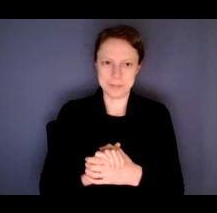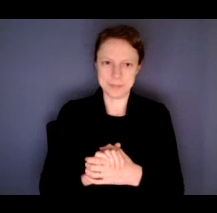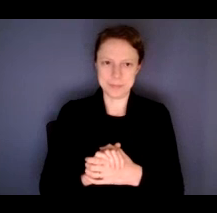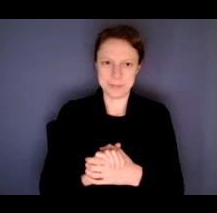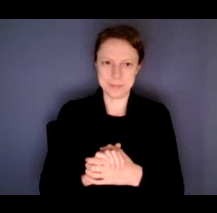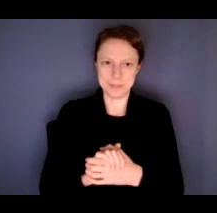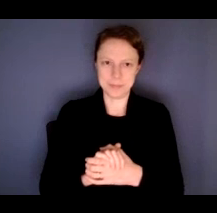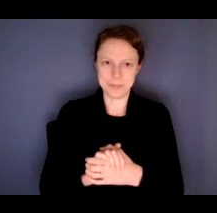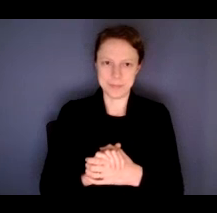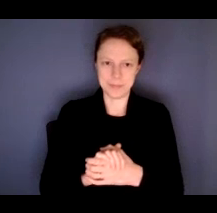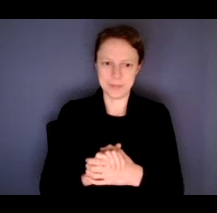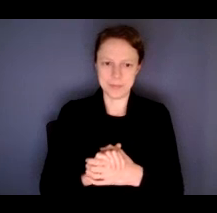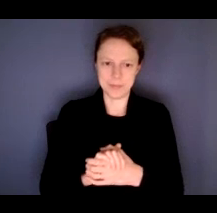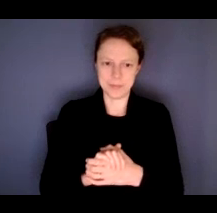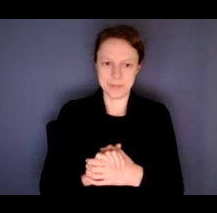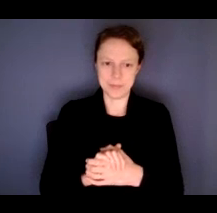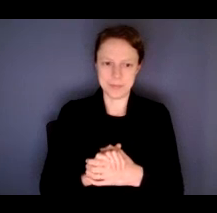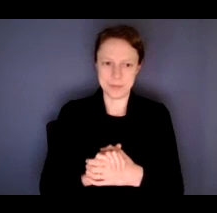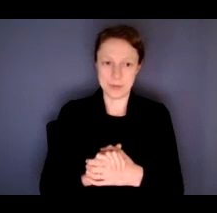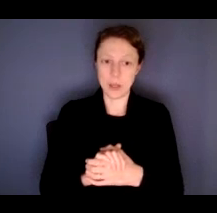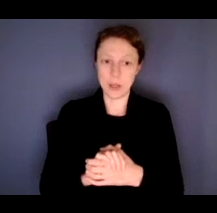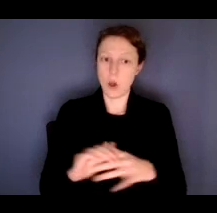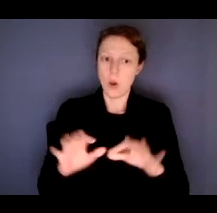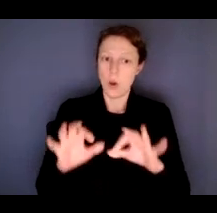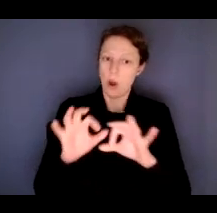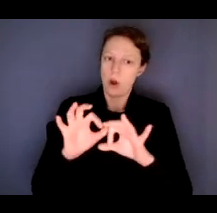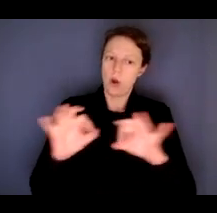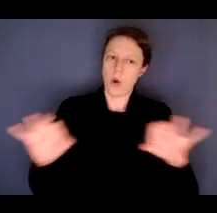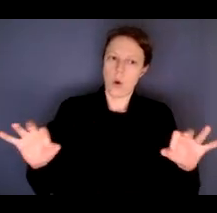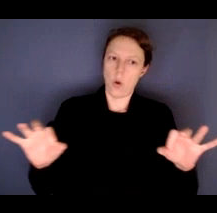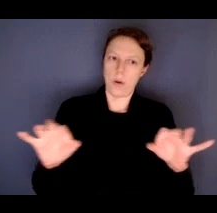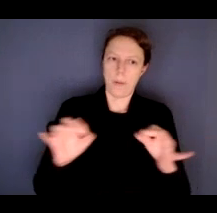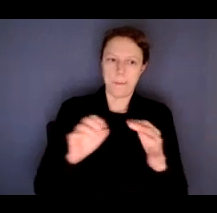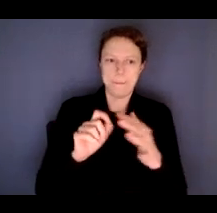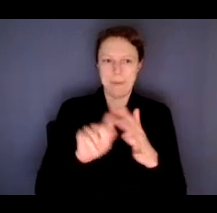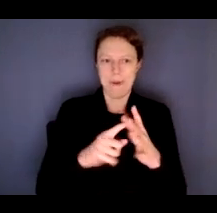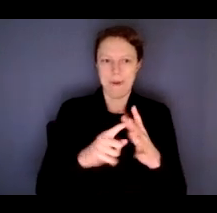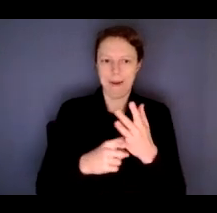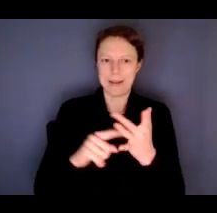So nonparty participants, or as I referred to them as s 113s. That's the section